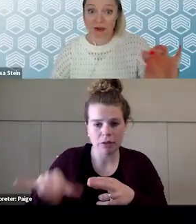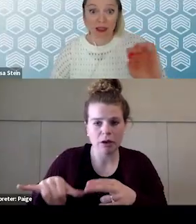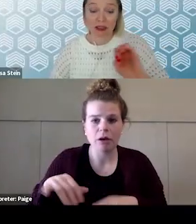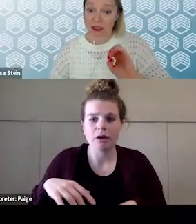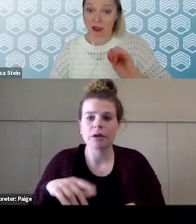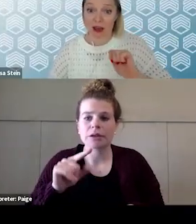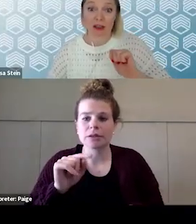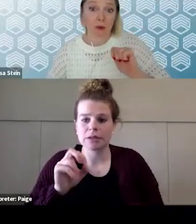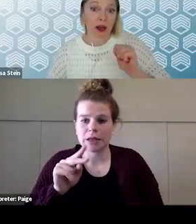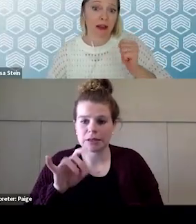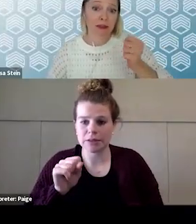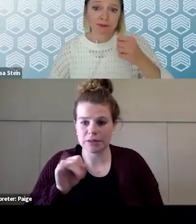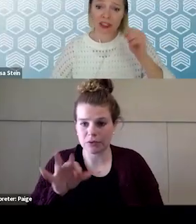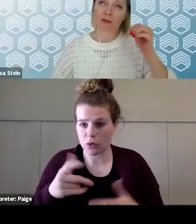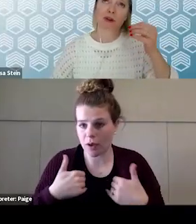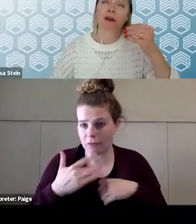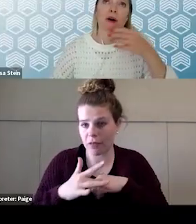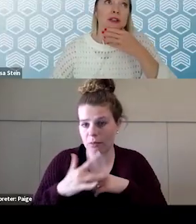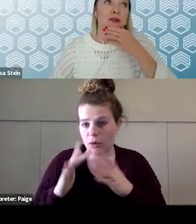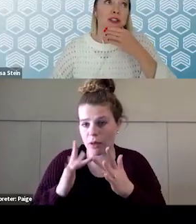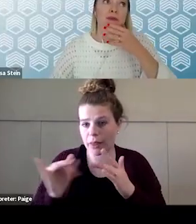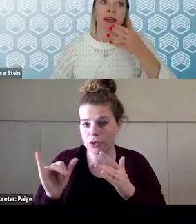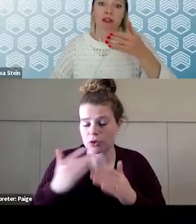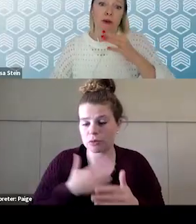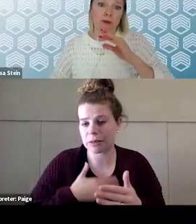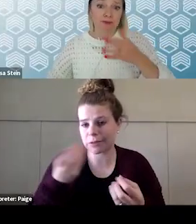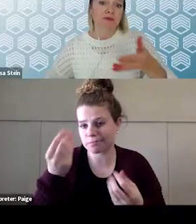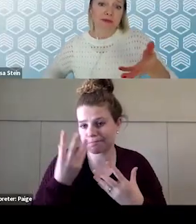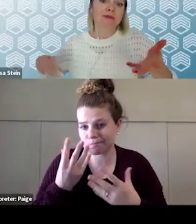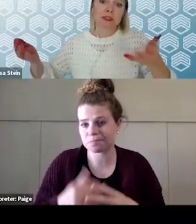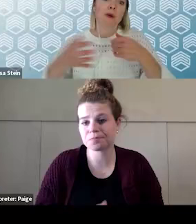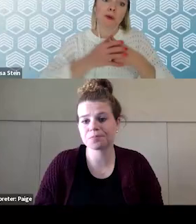I'd love to hear that as well. And if you could also just speak to,